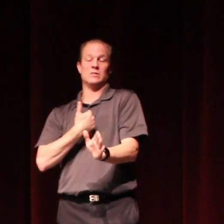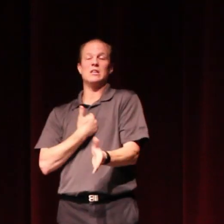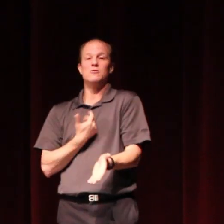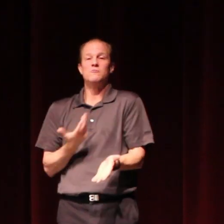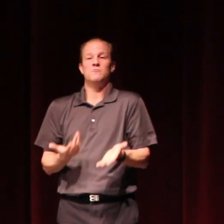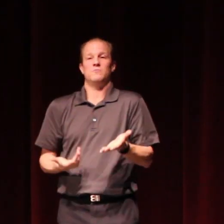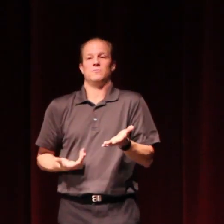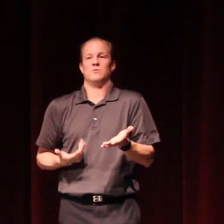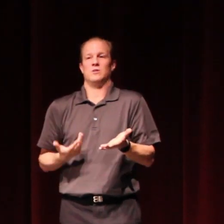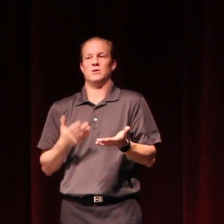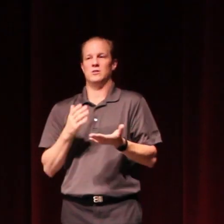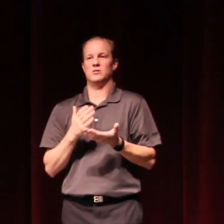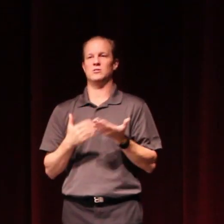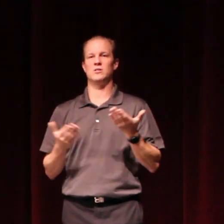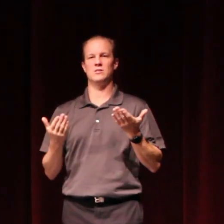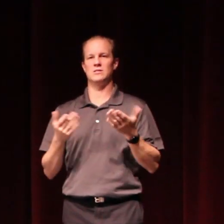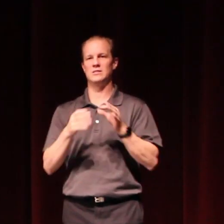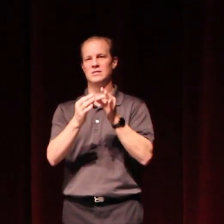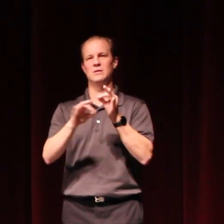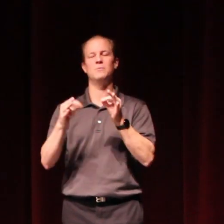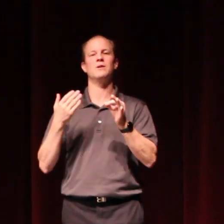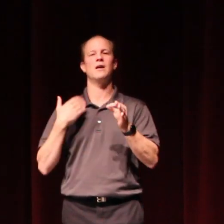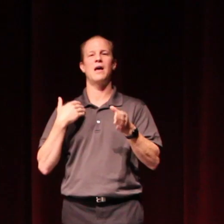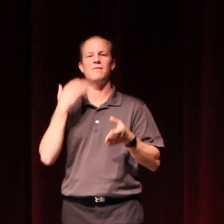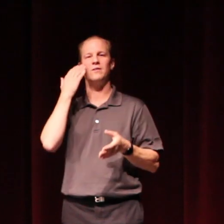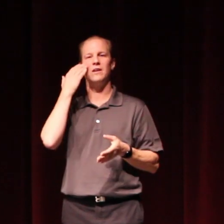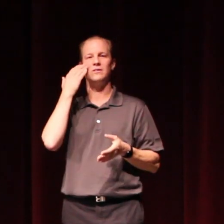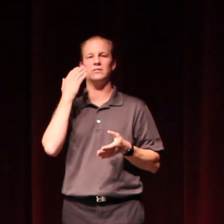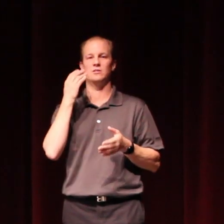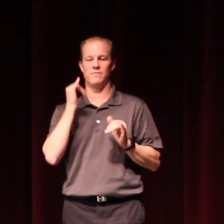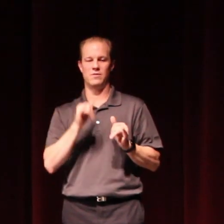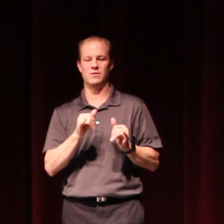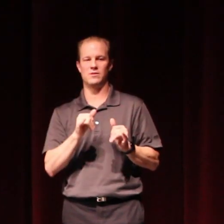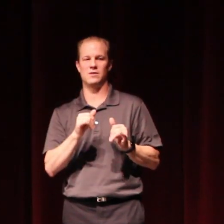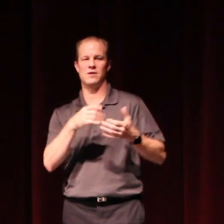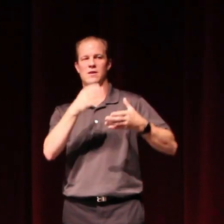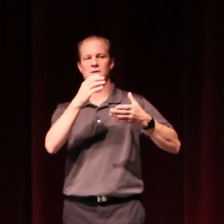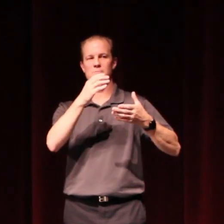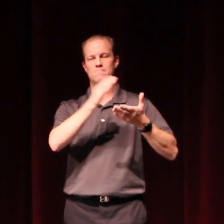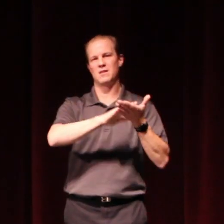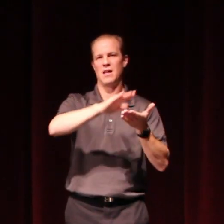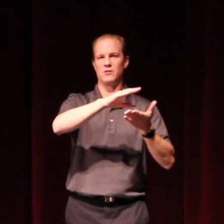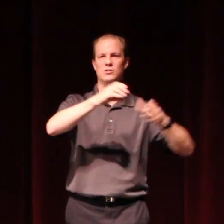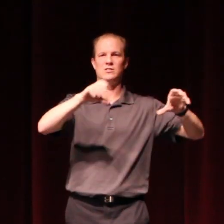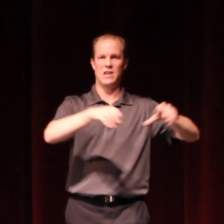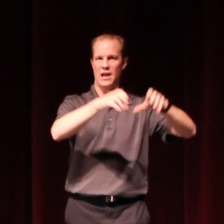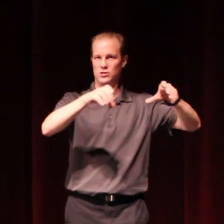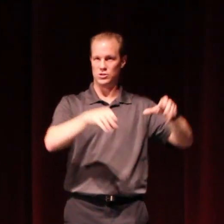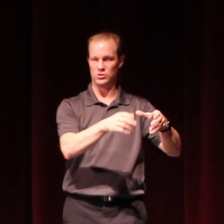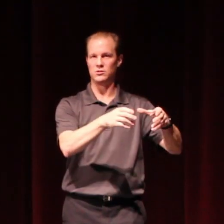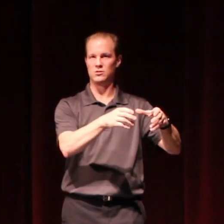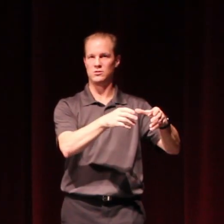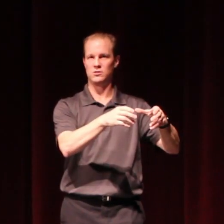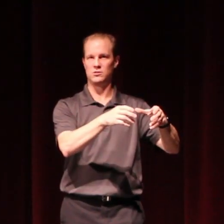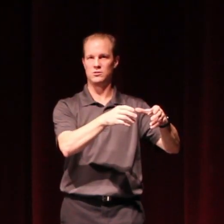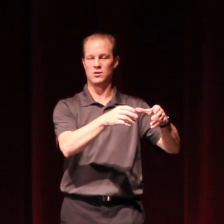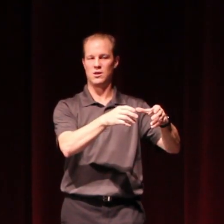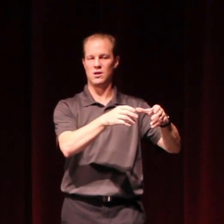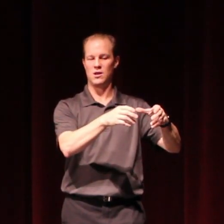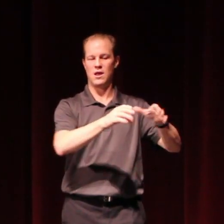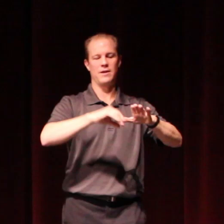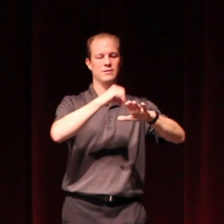is just simply have a knowledge of the college's actions, and to put the college first, and not my